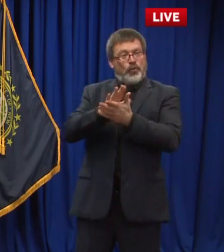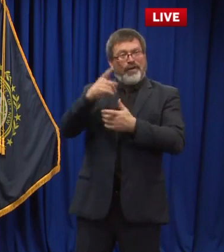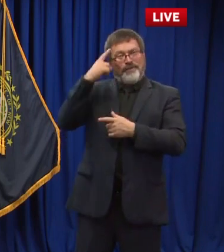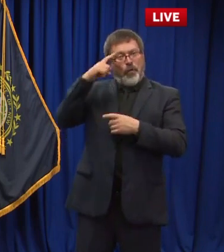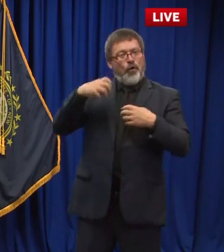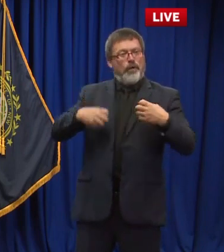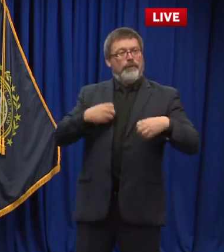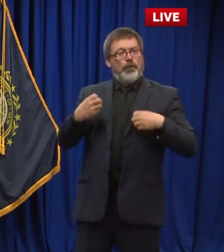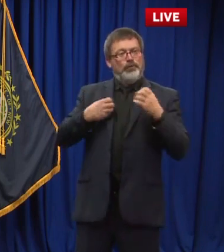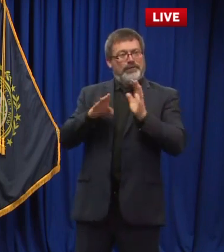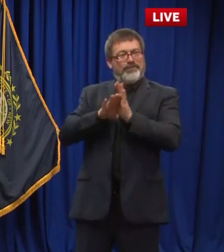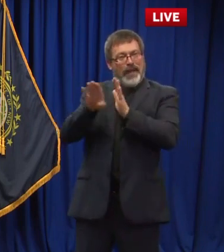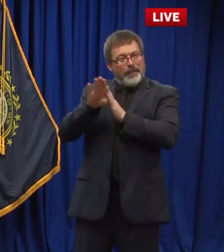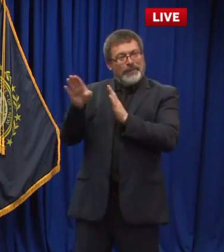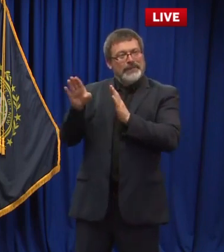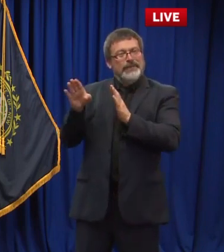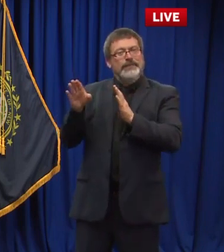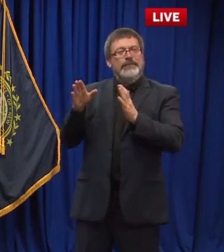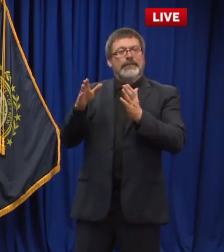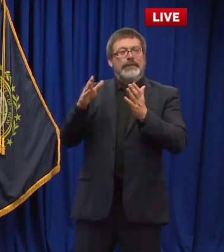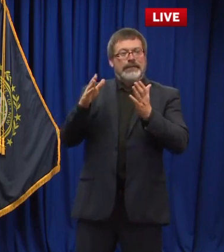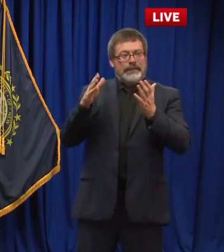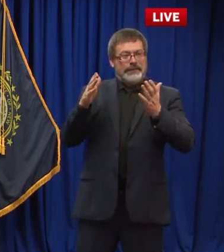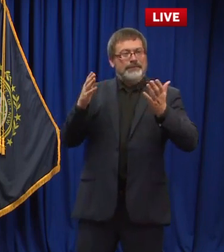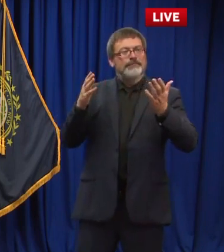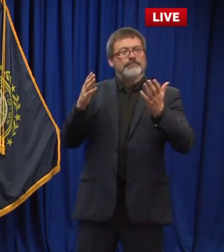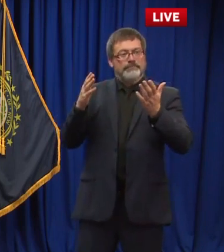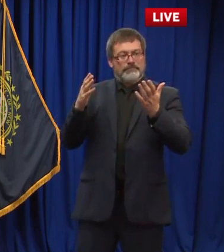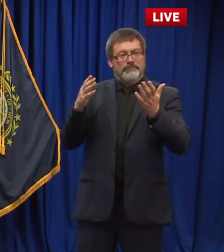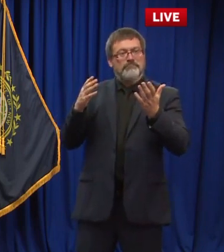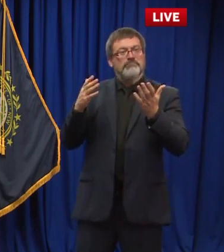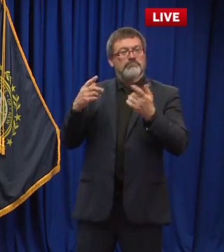SOCIAL EMOTIONAL LEARNING IS A BIG PROGRAM WE HAVE BEEN PUSHING.